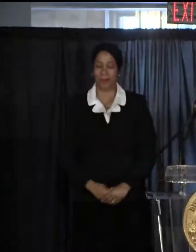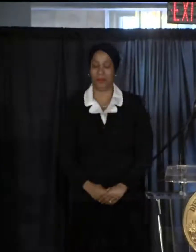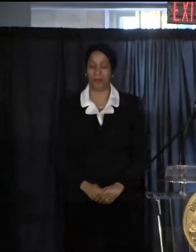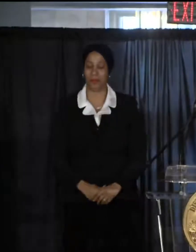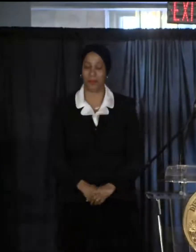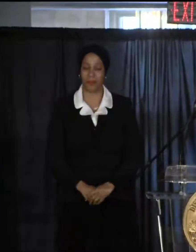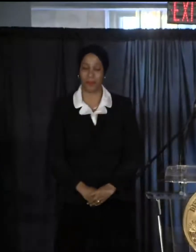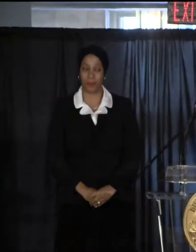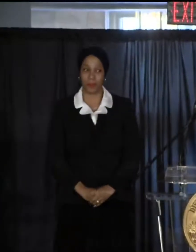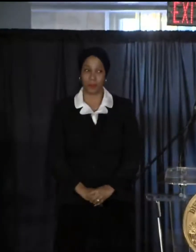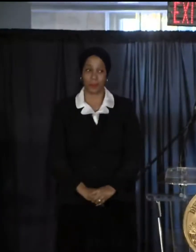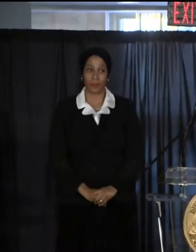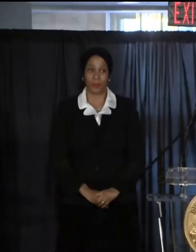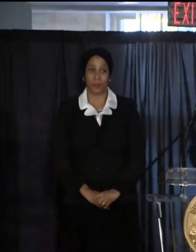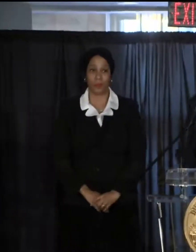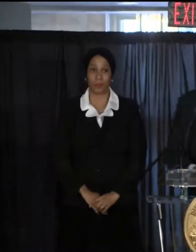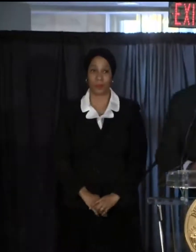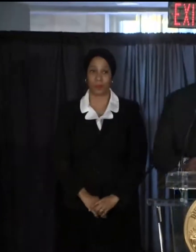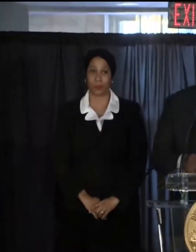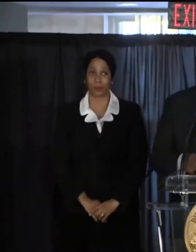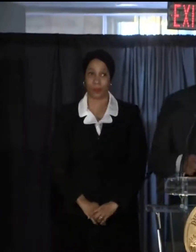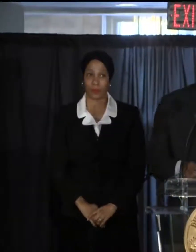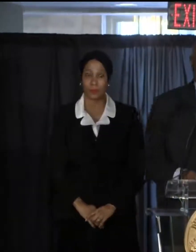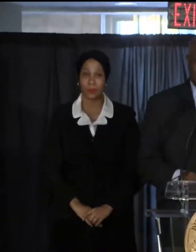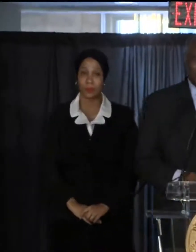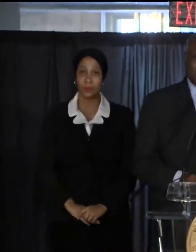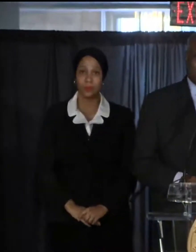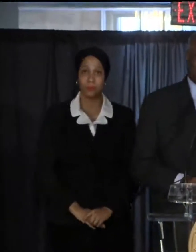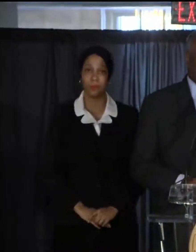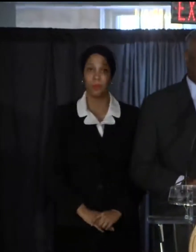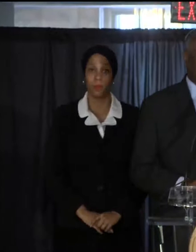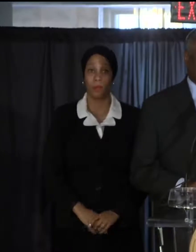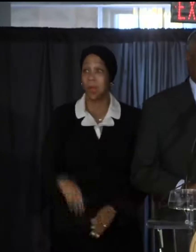AMEN. >> AND SO BREAKFAST IS SERVED.